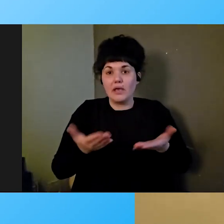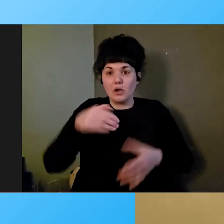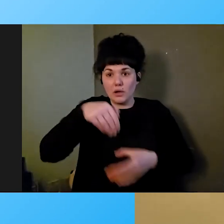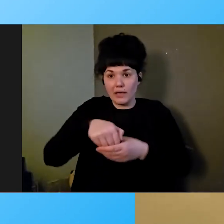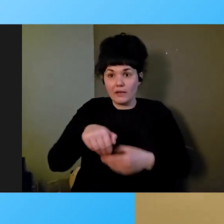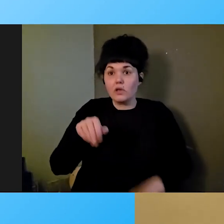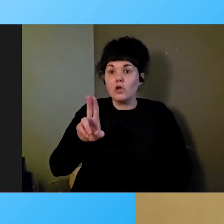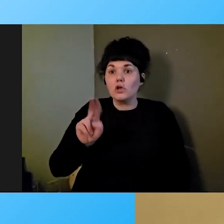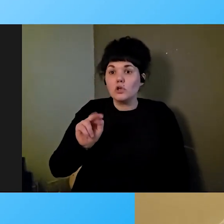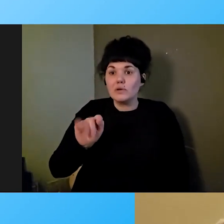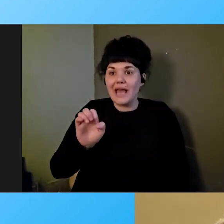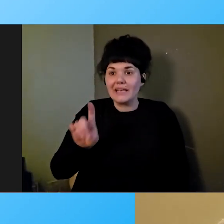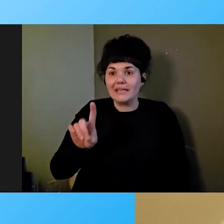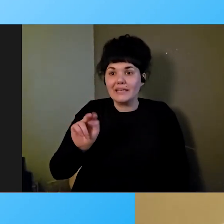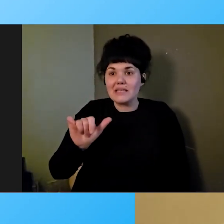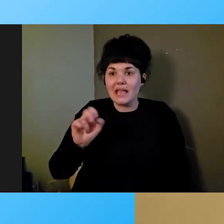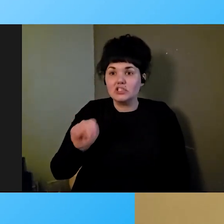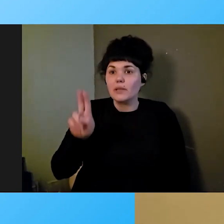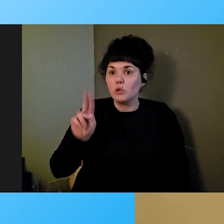united nations where I'm at the